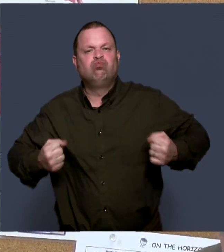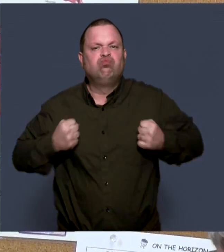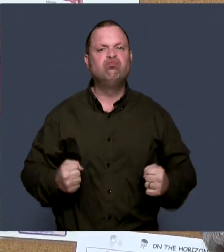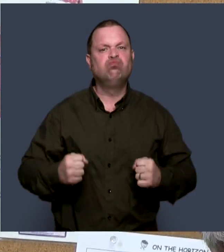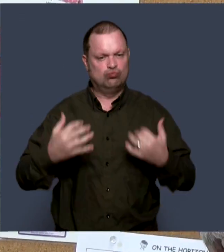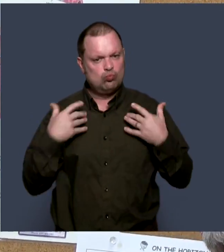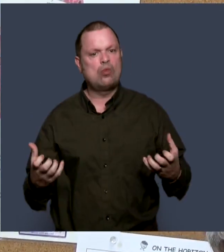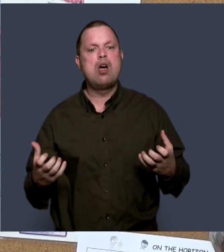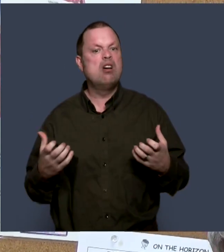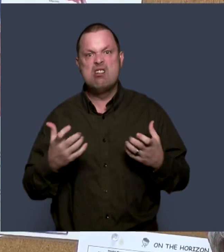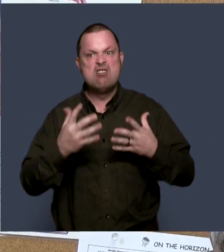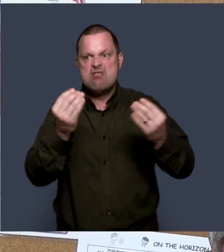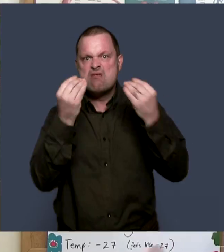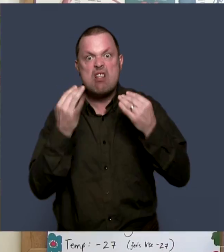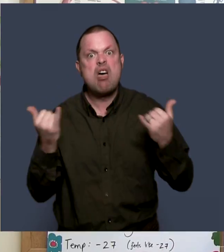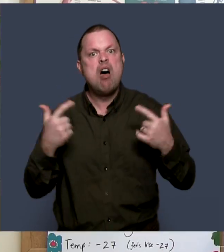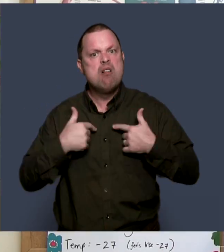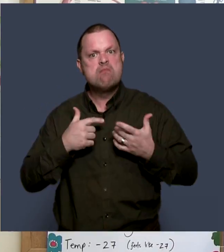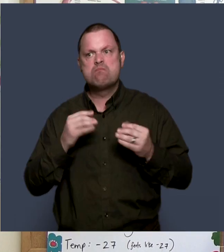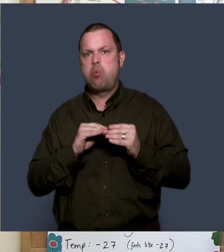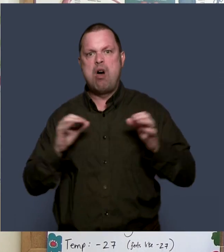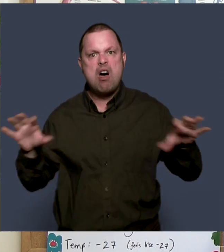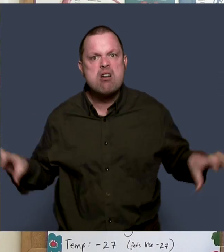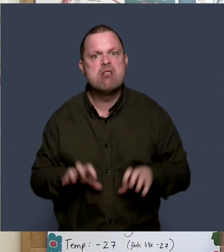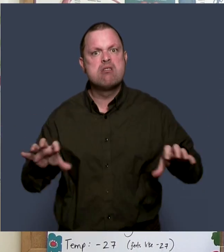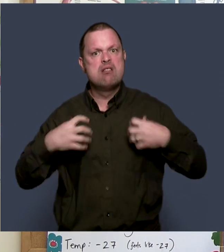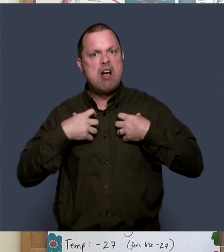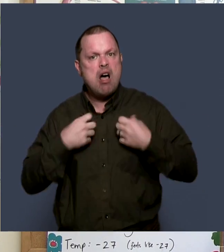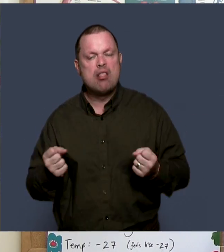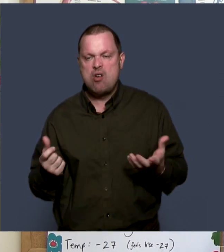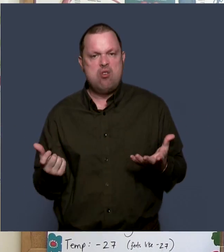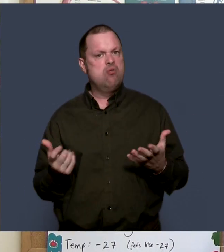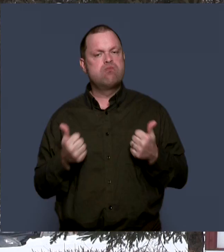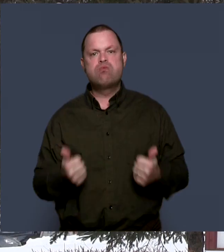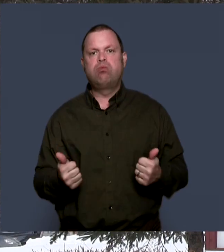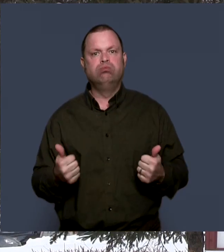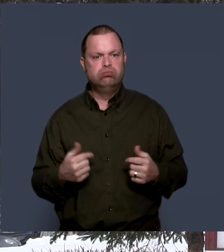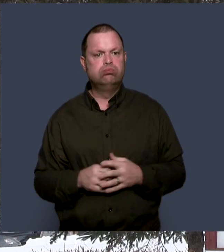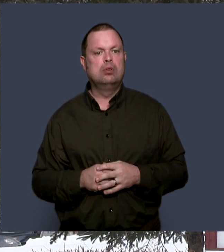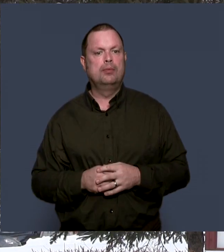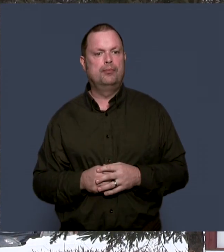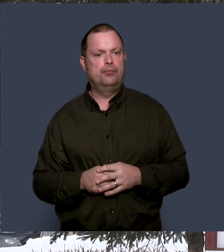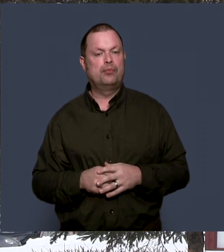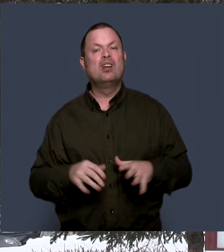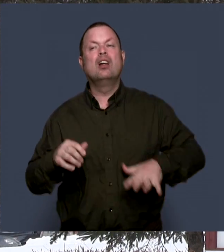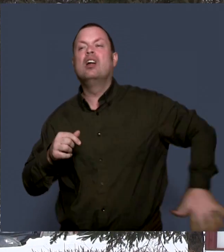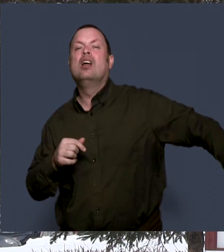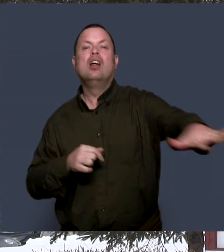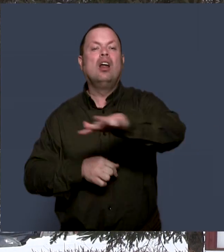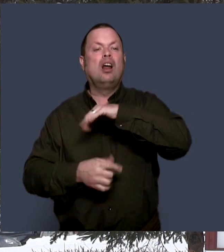And the program helped me get more active on it. It's a good thing for me, so... [Christina] So, I think that in the rural community